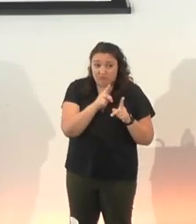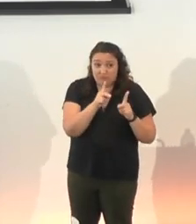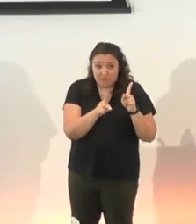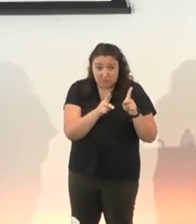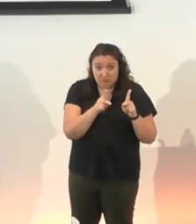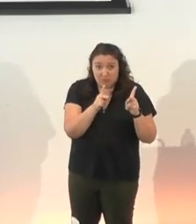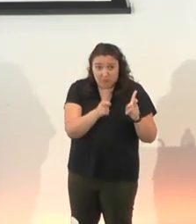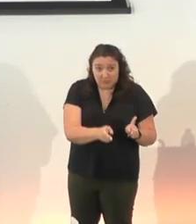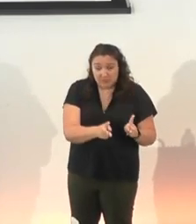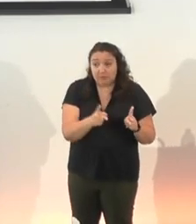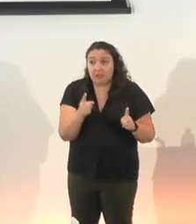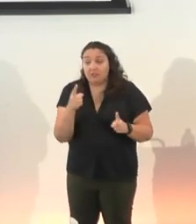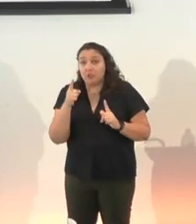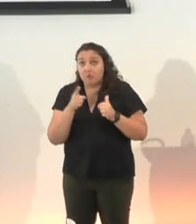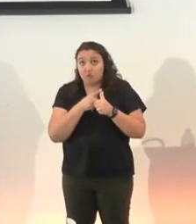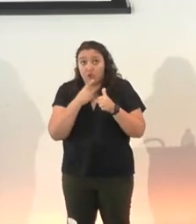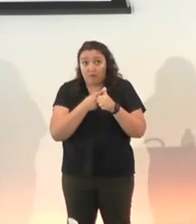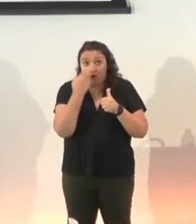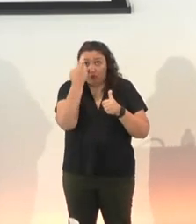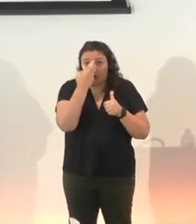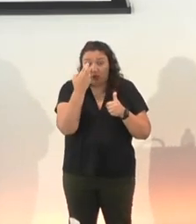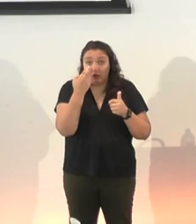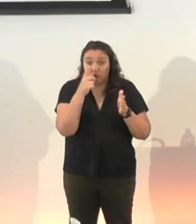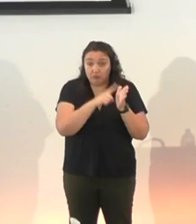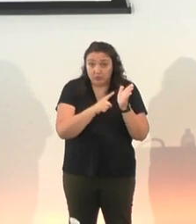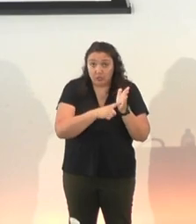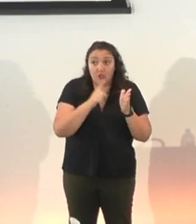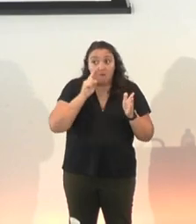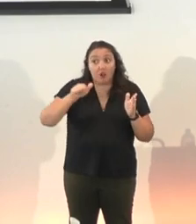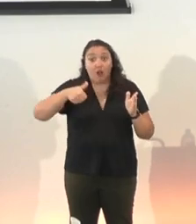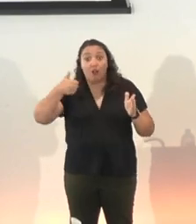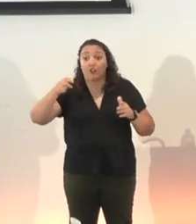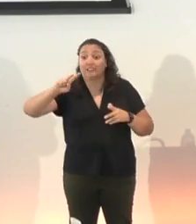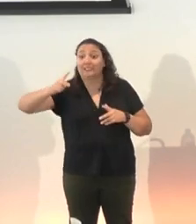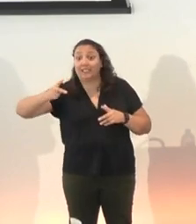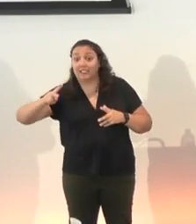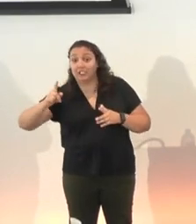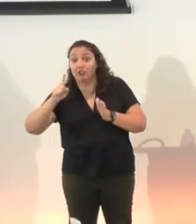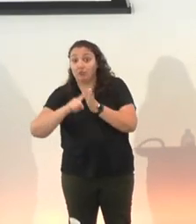to a project for any number of secondary usage projects. In the medical round that is